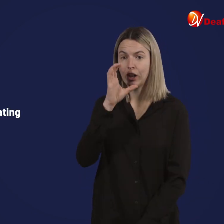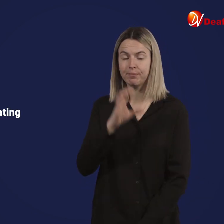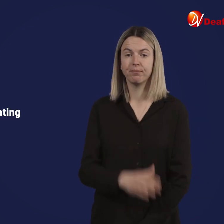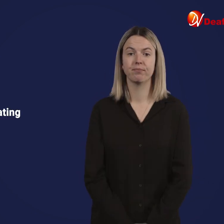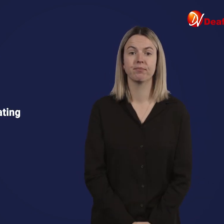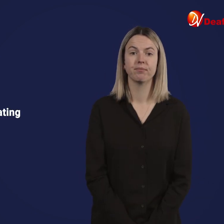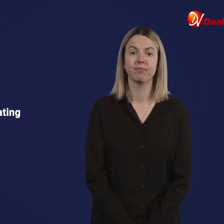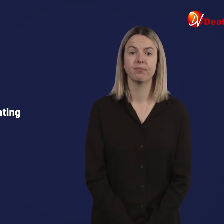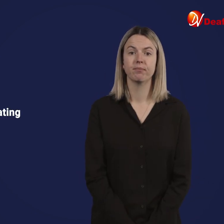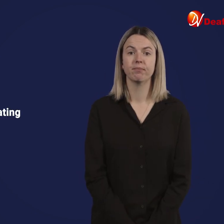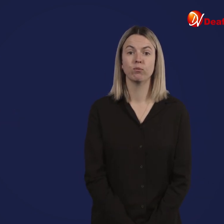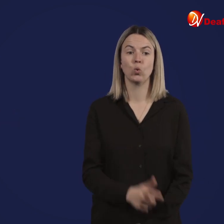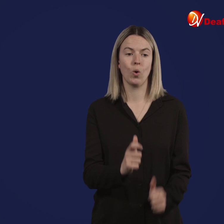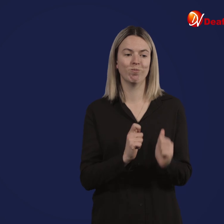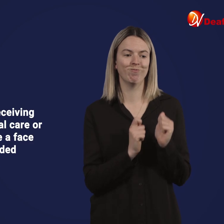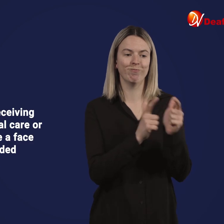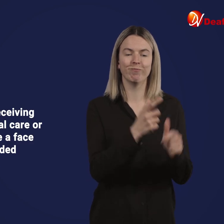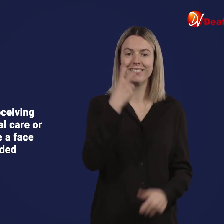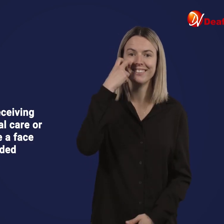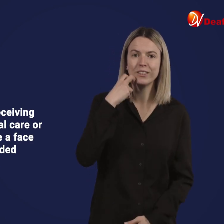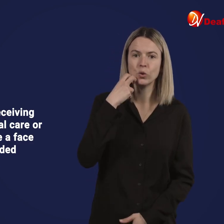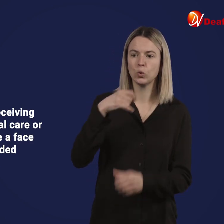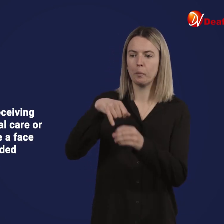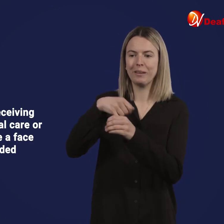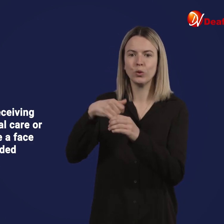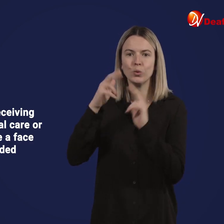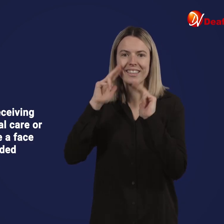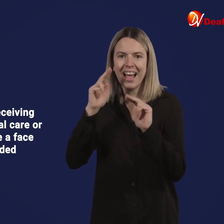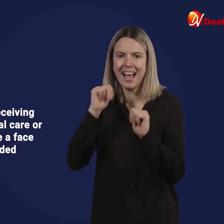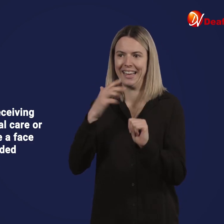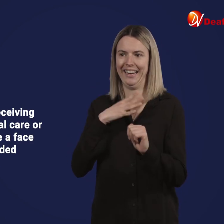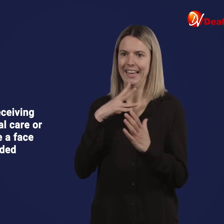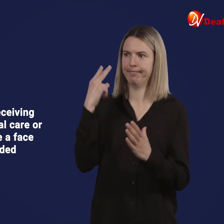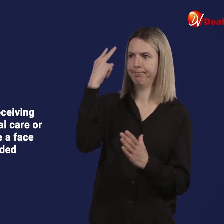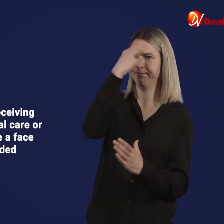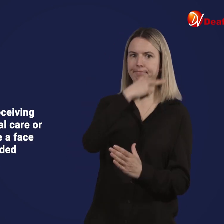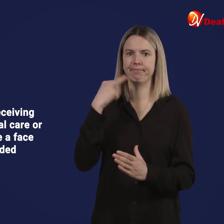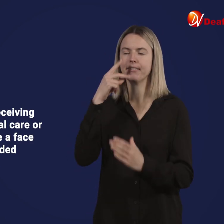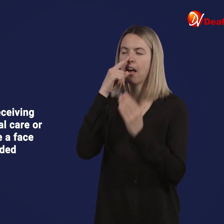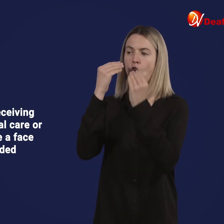While receiving or providing a service where wearing a face mask would not make it possible such as beard trimmings